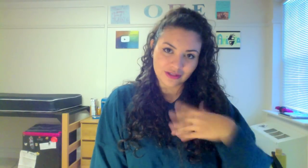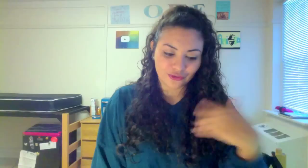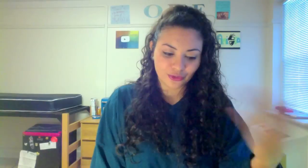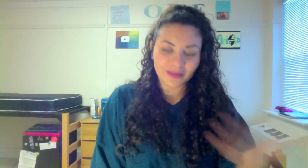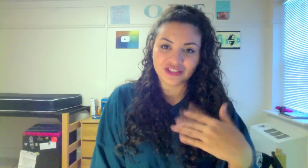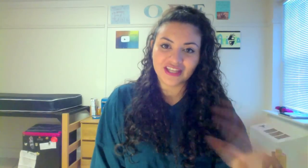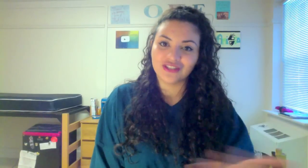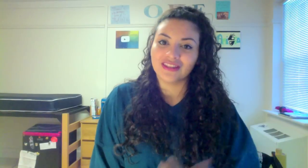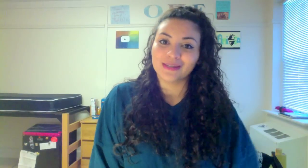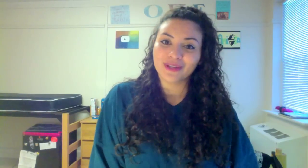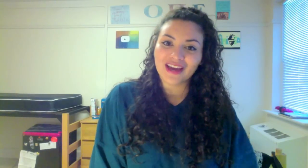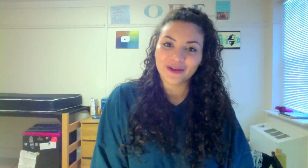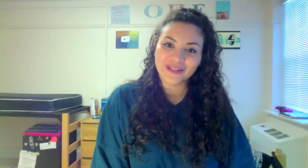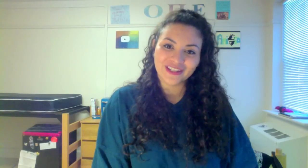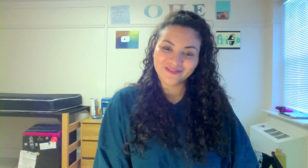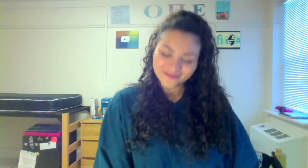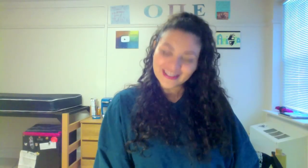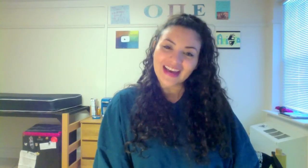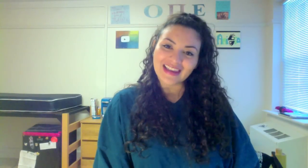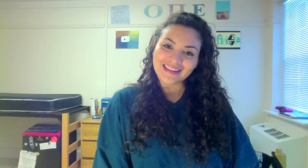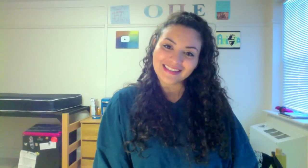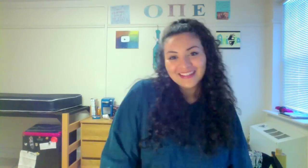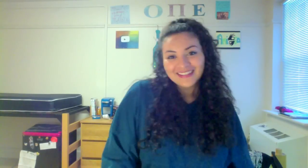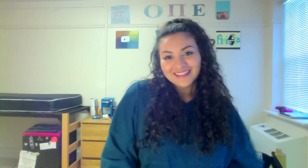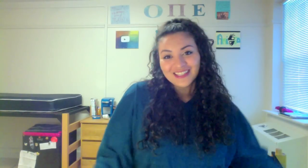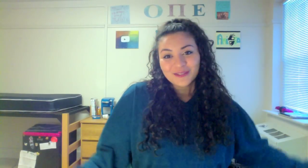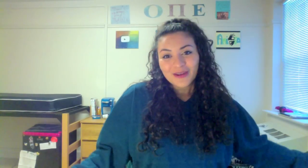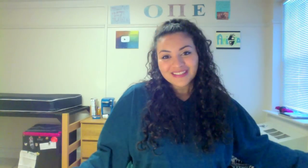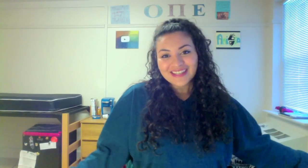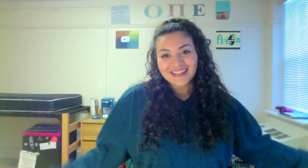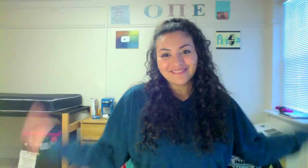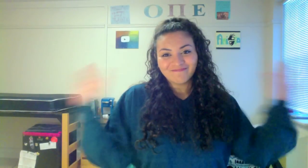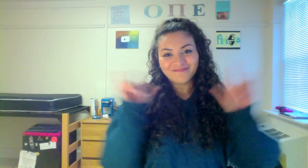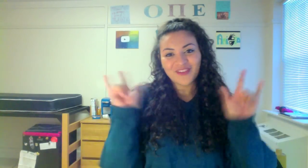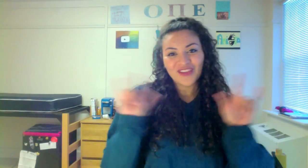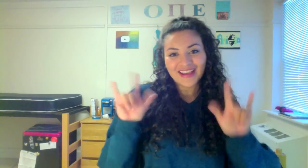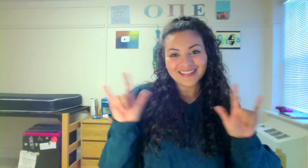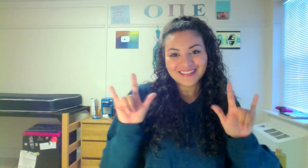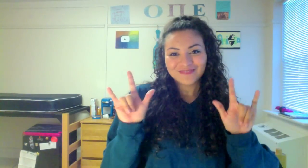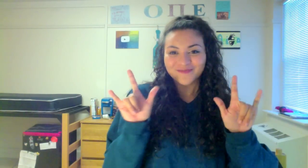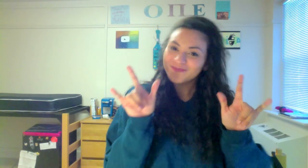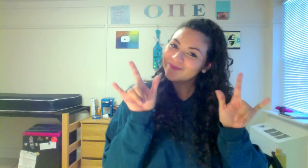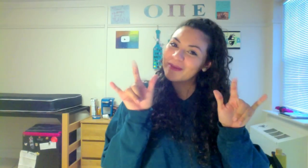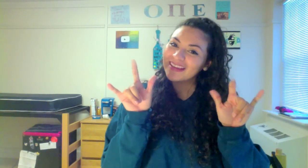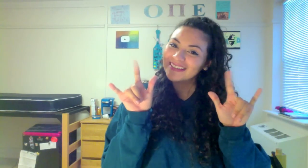weird group education thing we got going here. I like it. Thanks for watching! Love you guys! Bye!